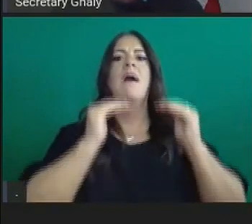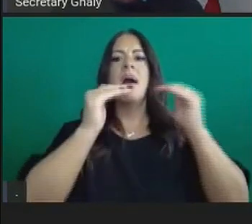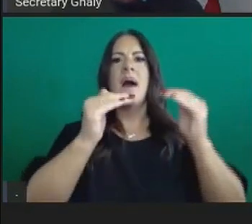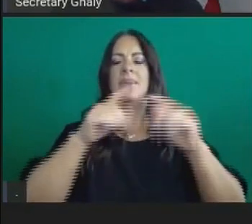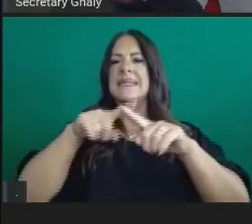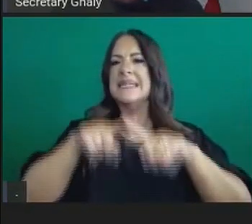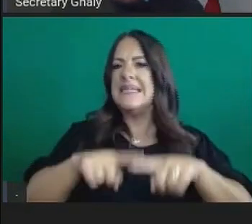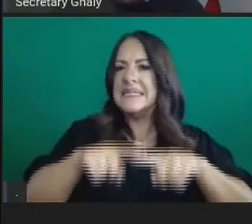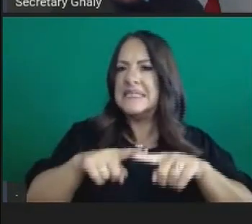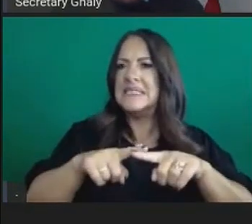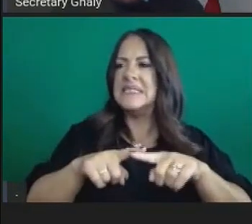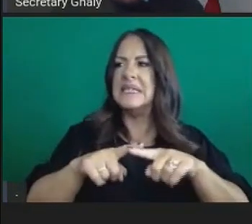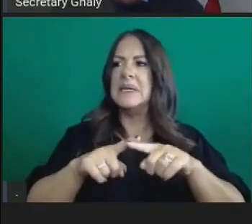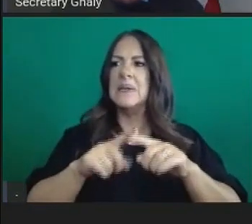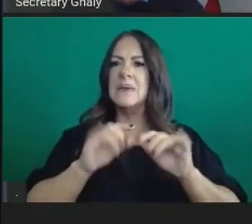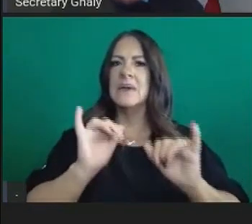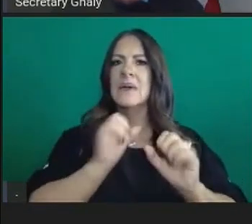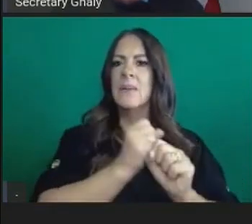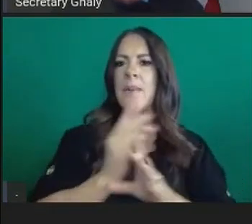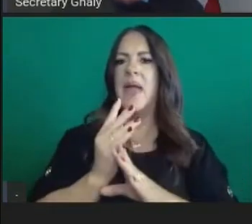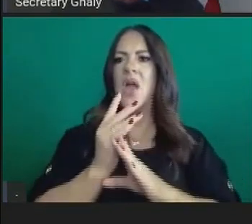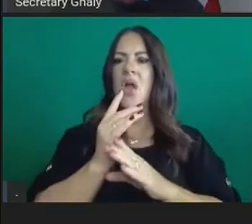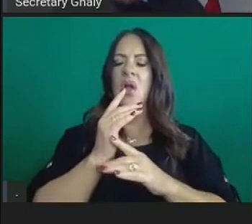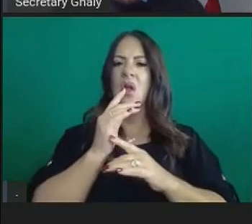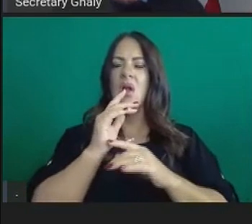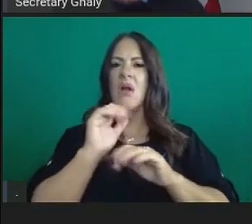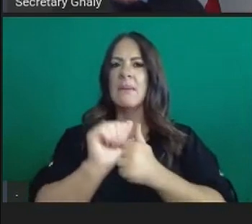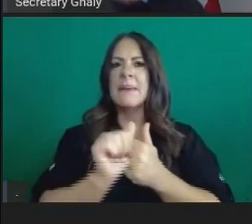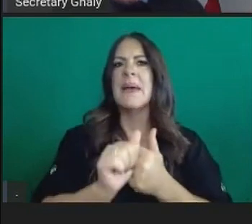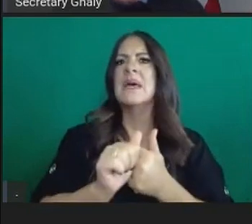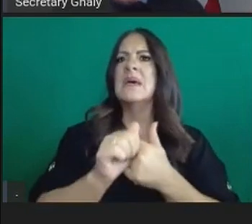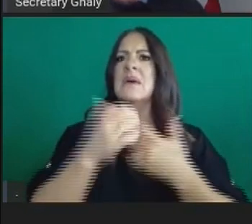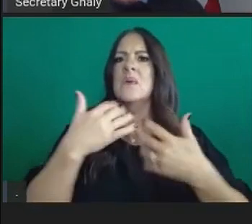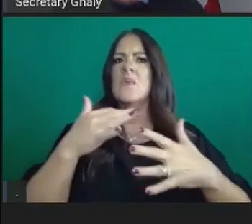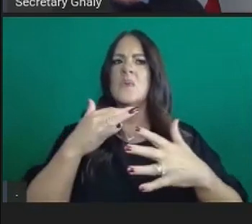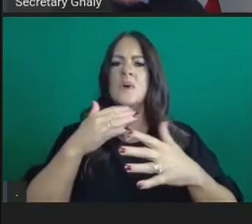CARE.